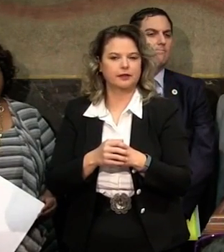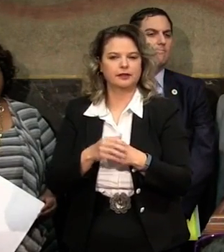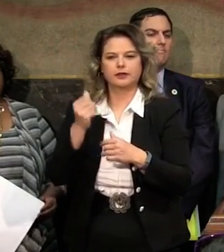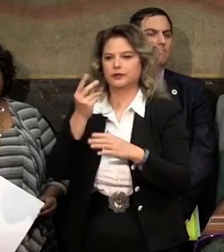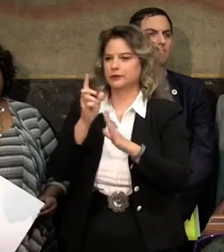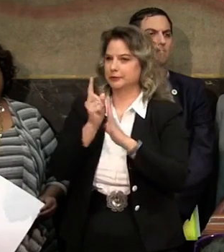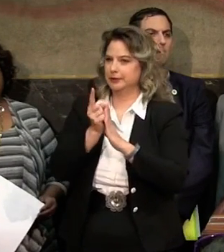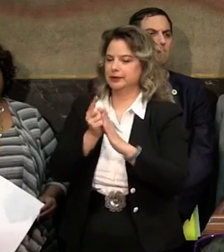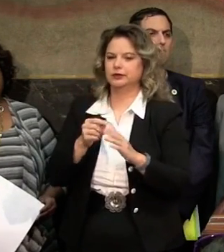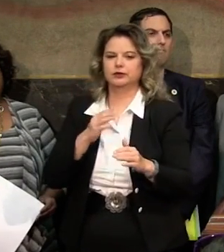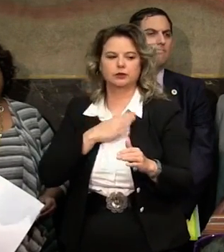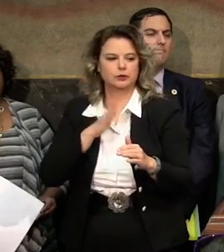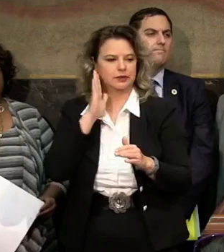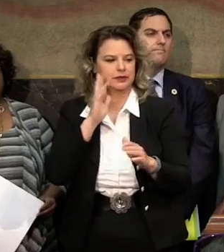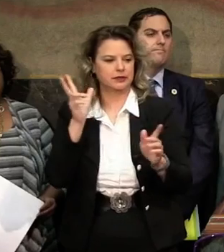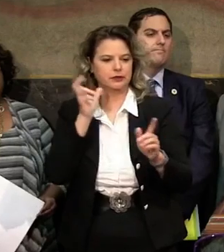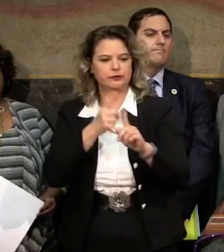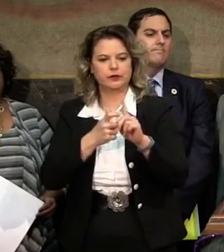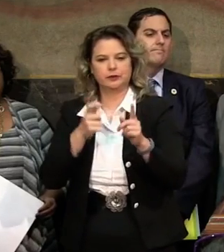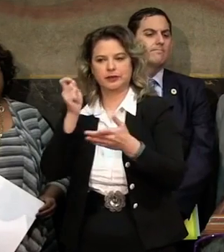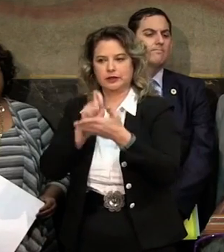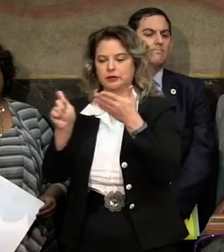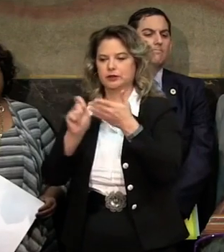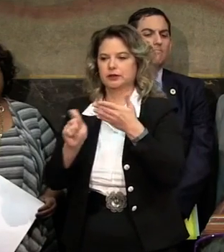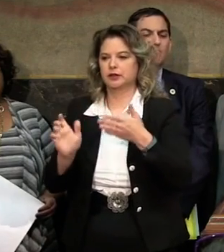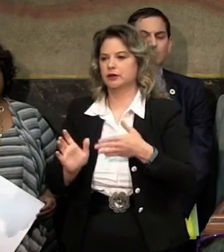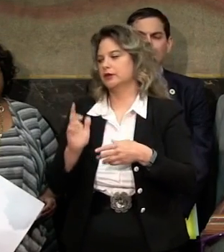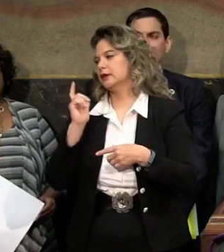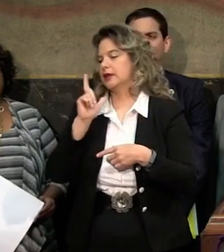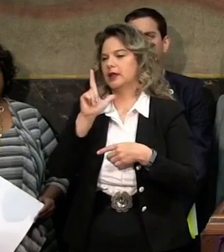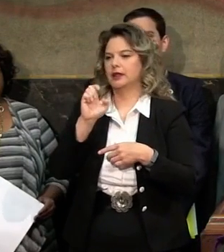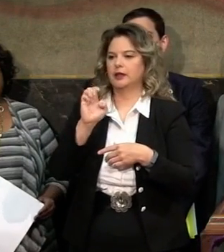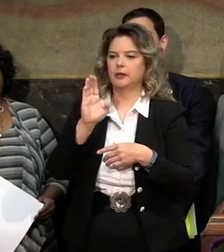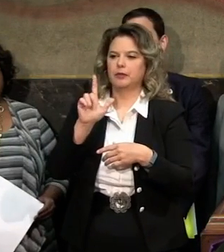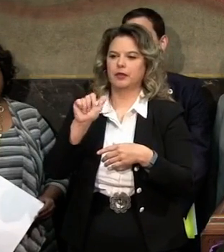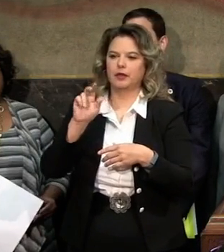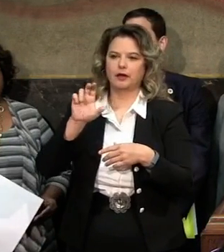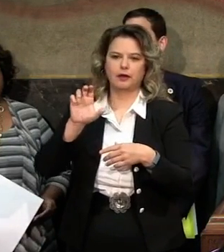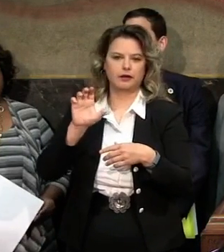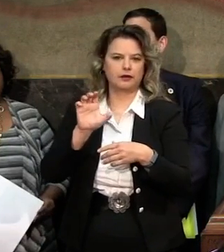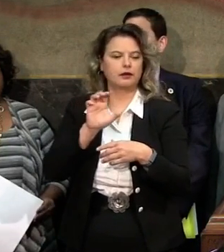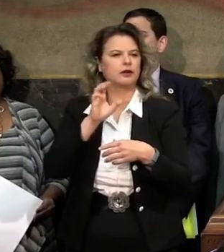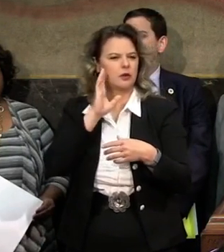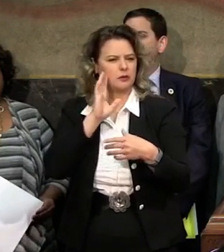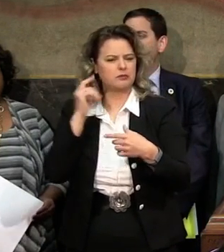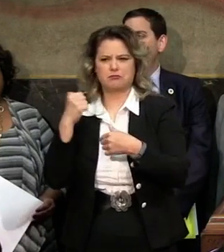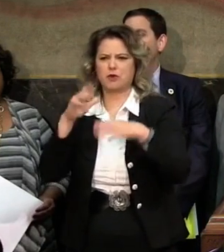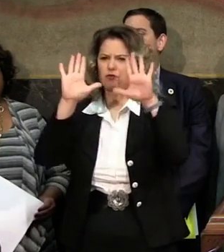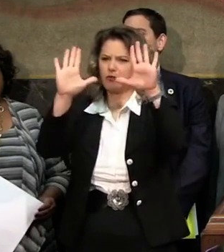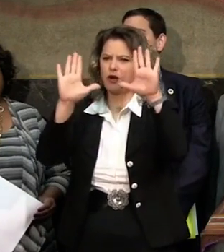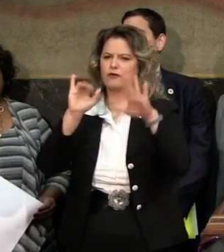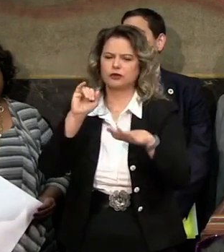going to hear from Secretary Leblanc who has done a great job of chairing that task force and after that you're going